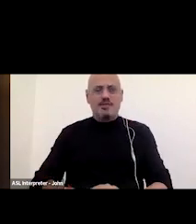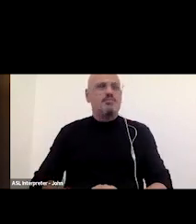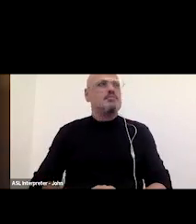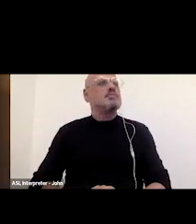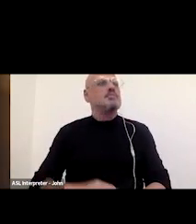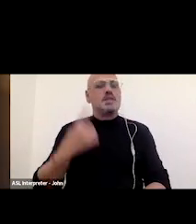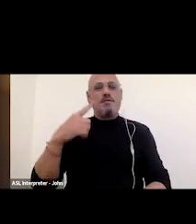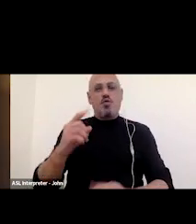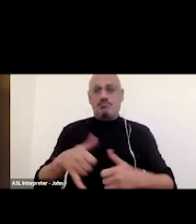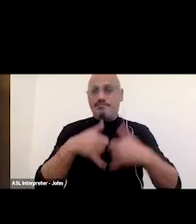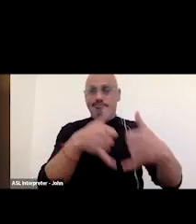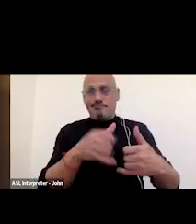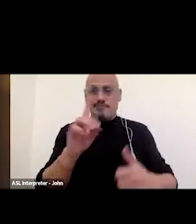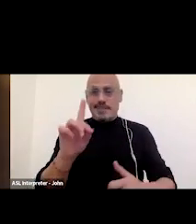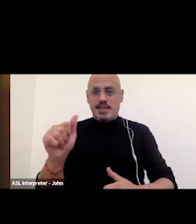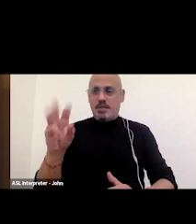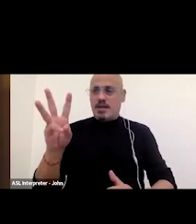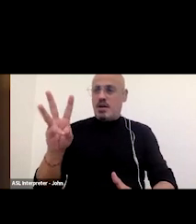to be awarded disabled widower benefits.